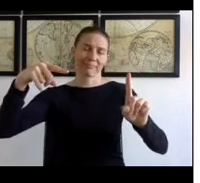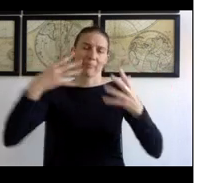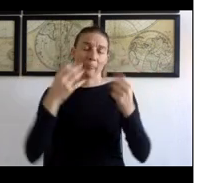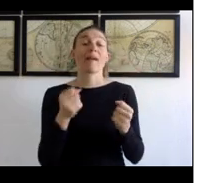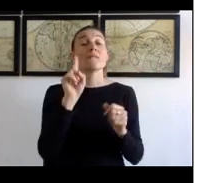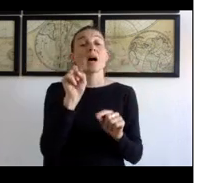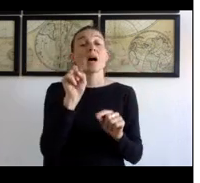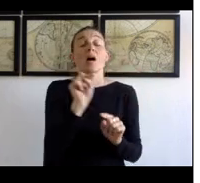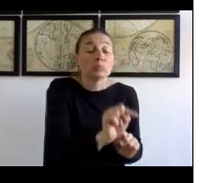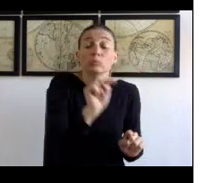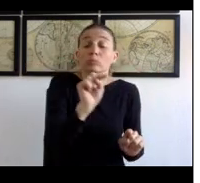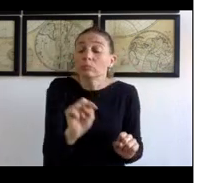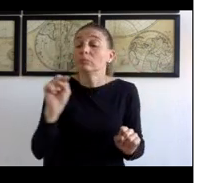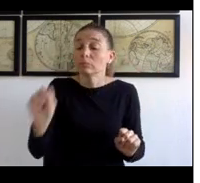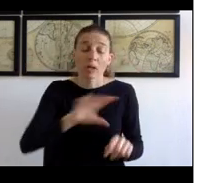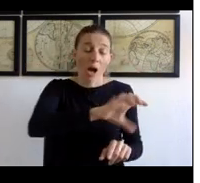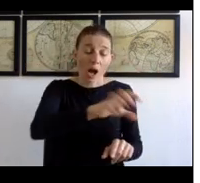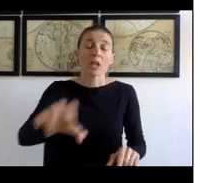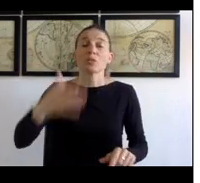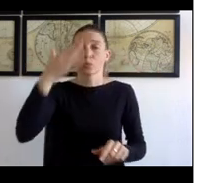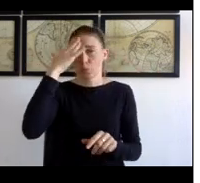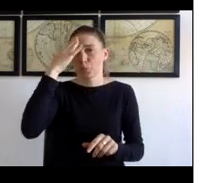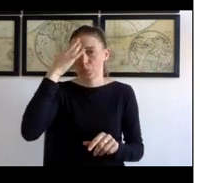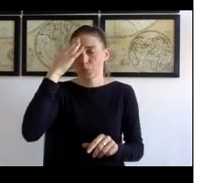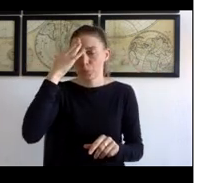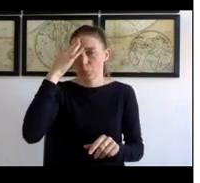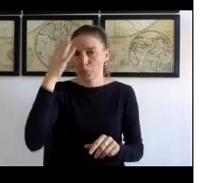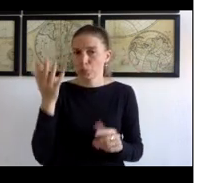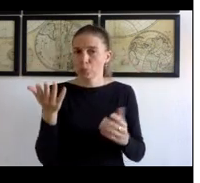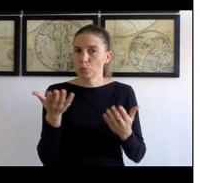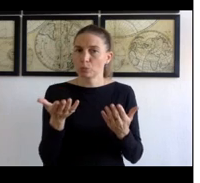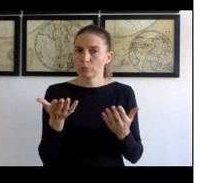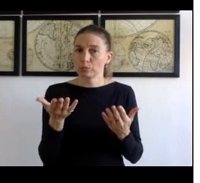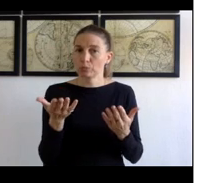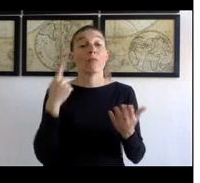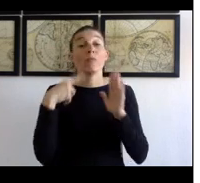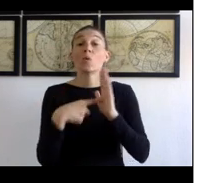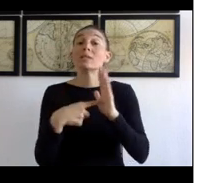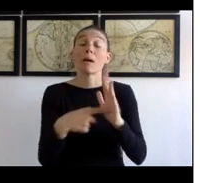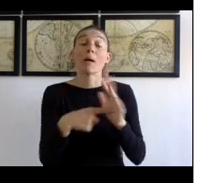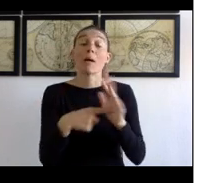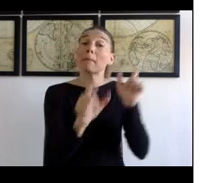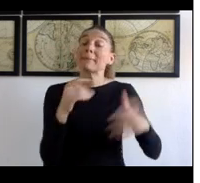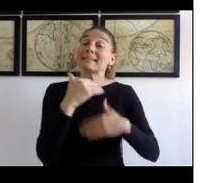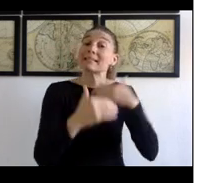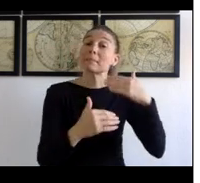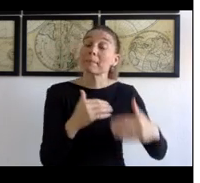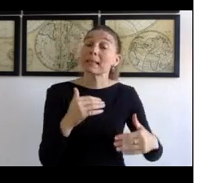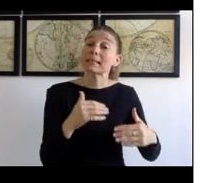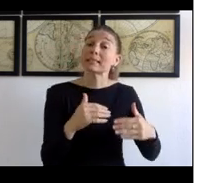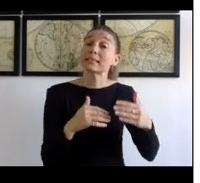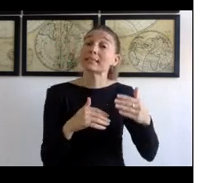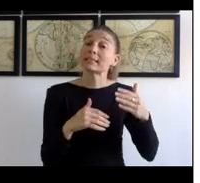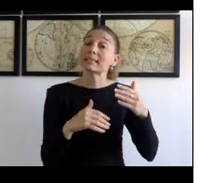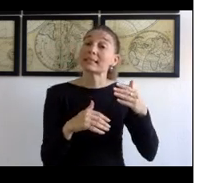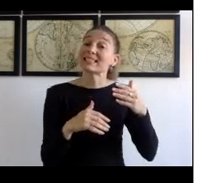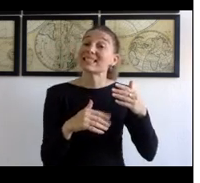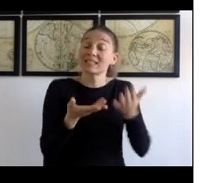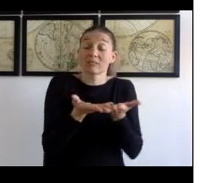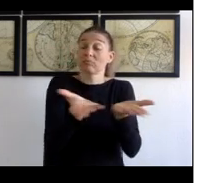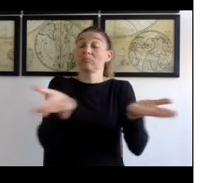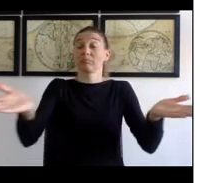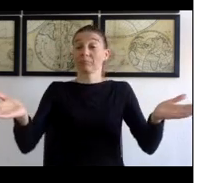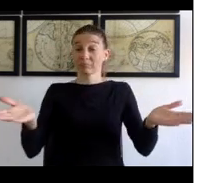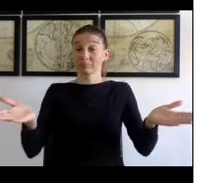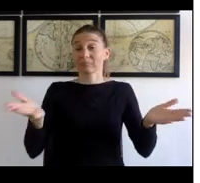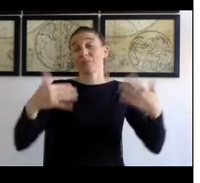So we know persons with disabilities are vulnerable in the labour market.